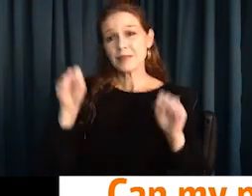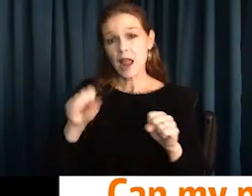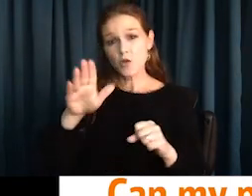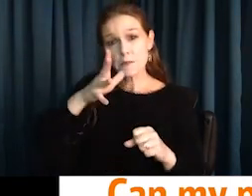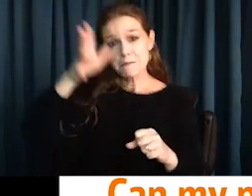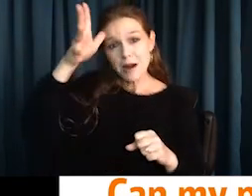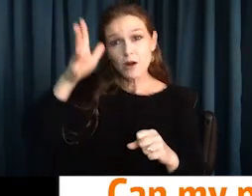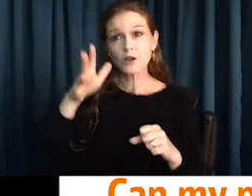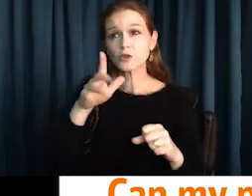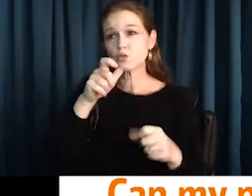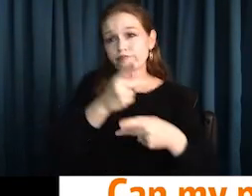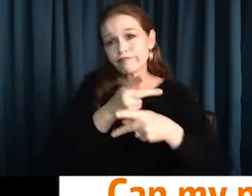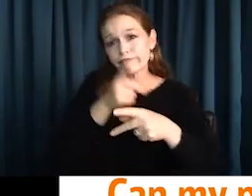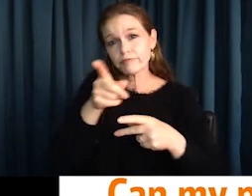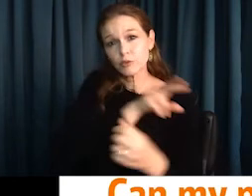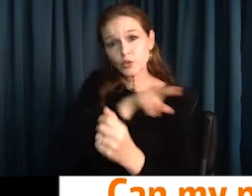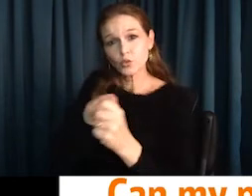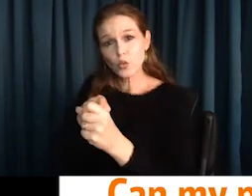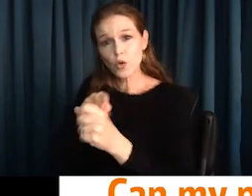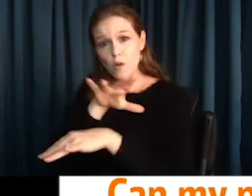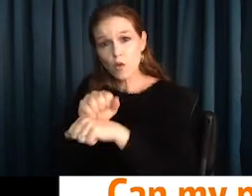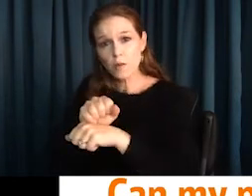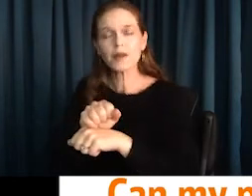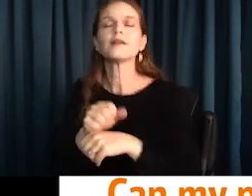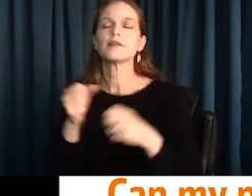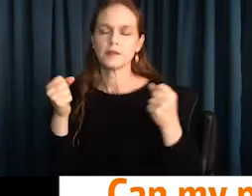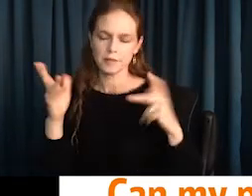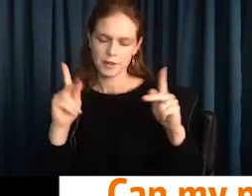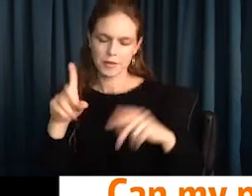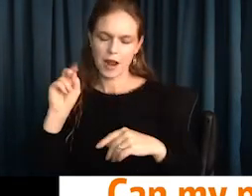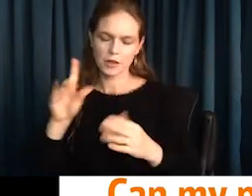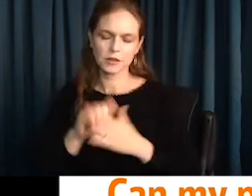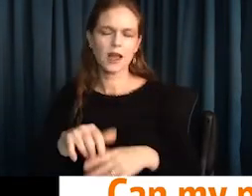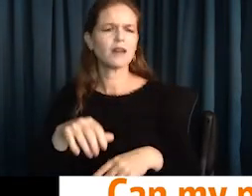That gets asked a lot, so yes as long as it's okay with the student.